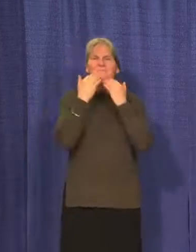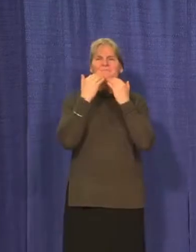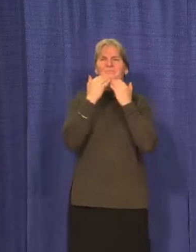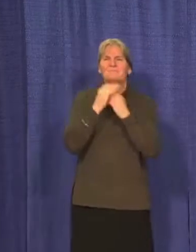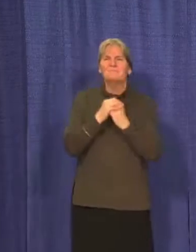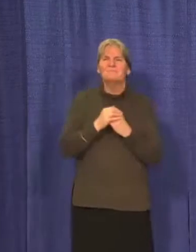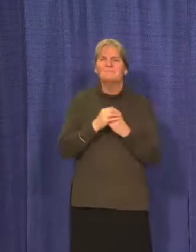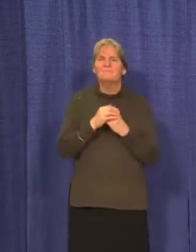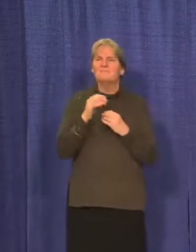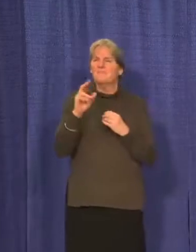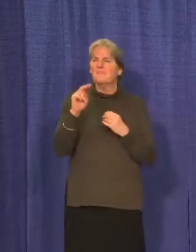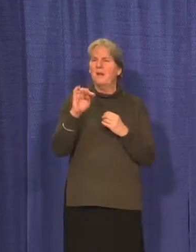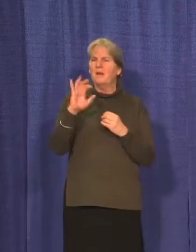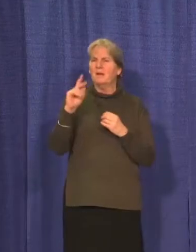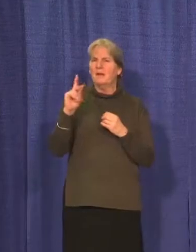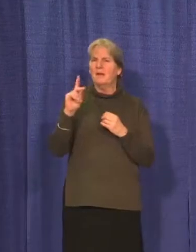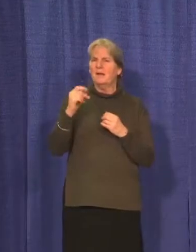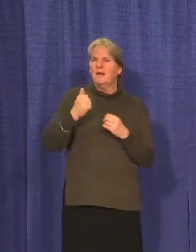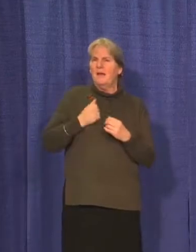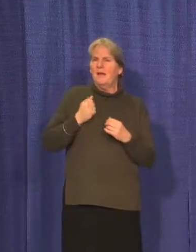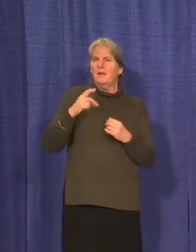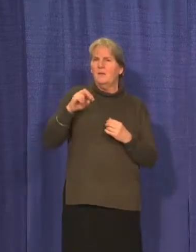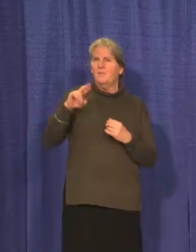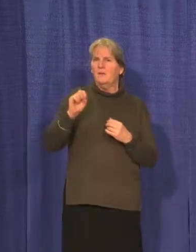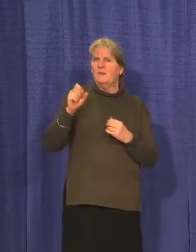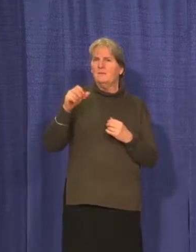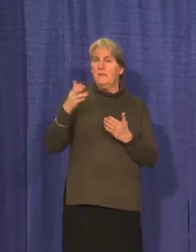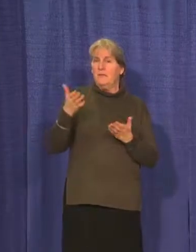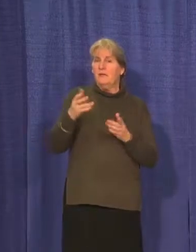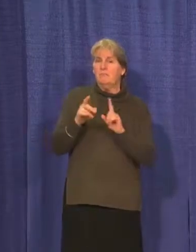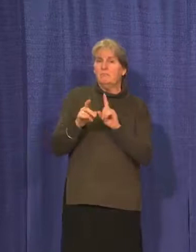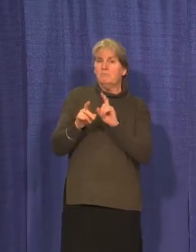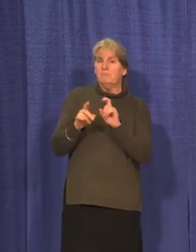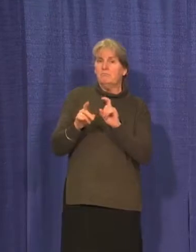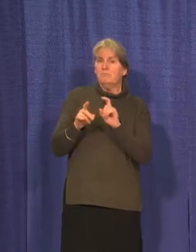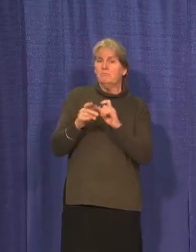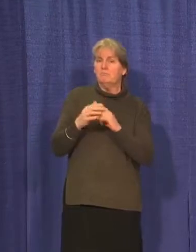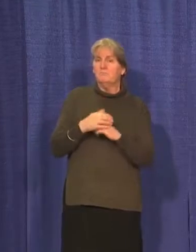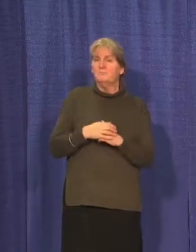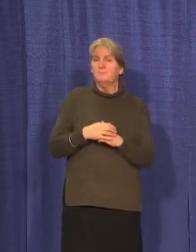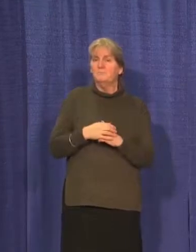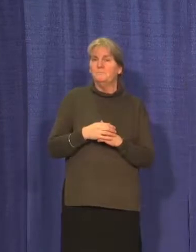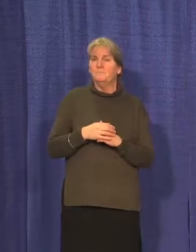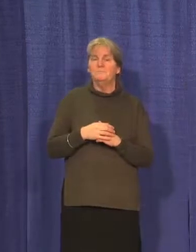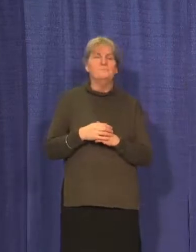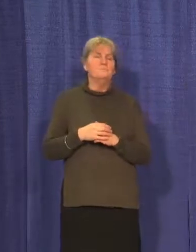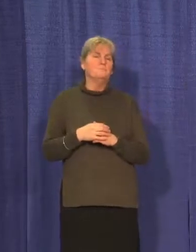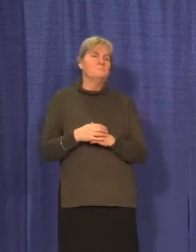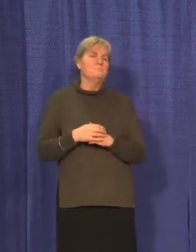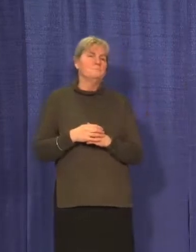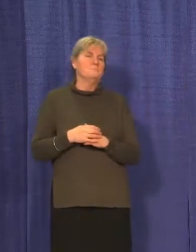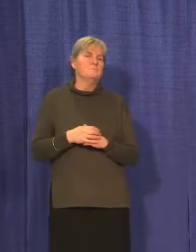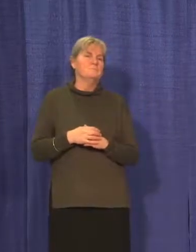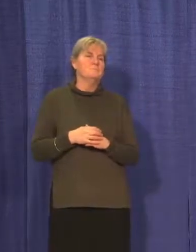I will just circle back to see if Nick from Canadian press is with us?